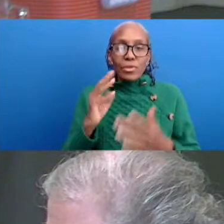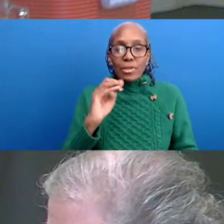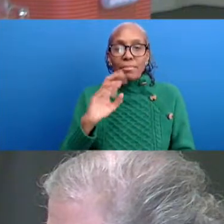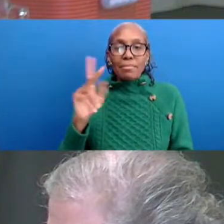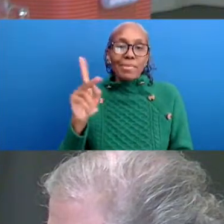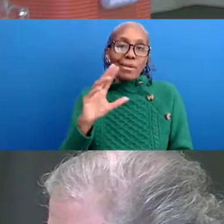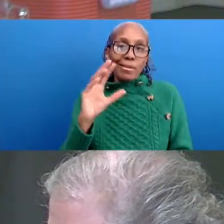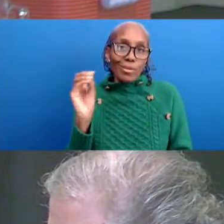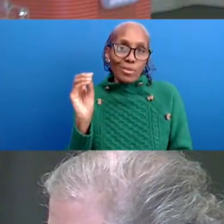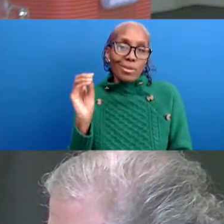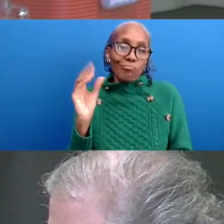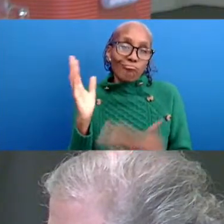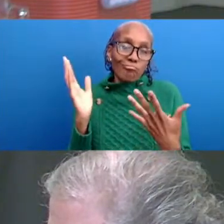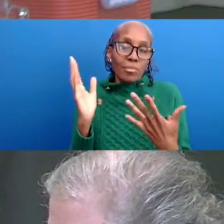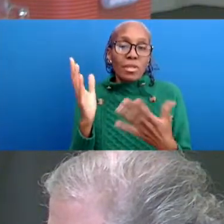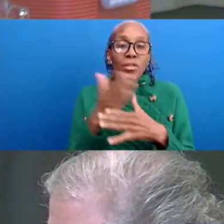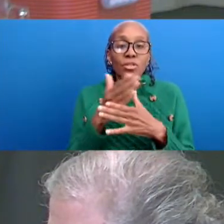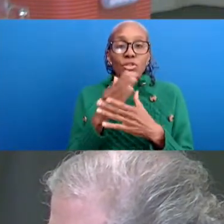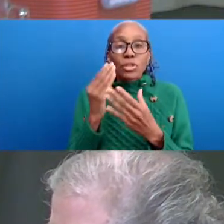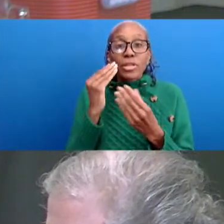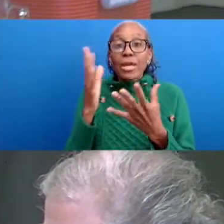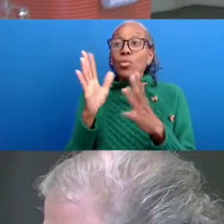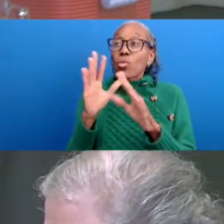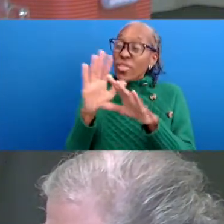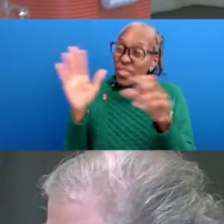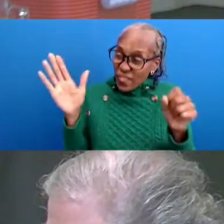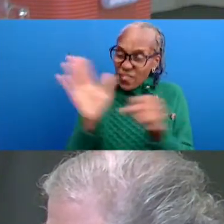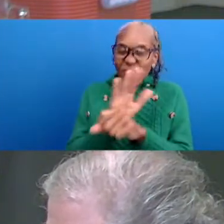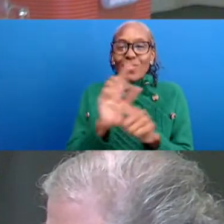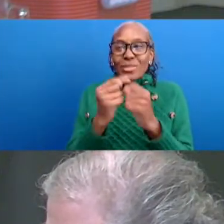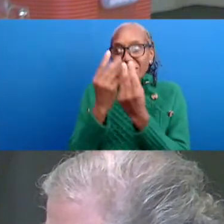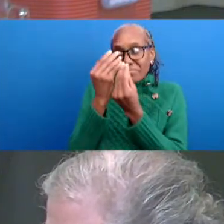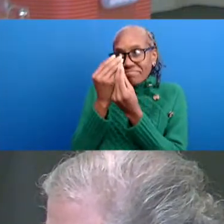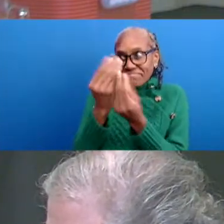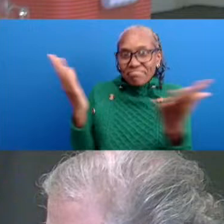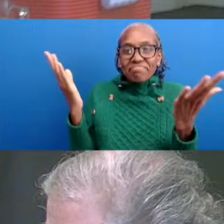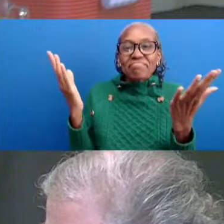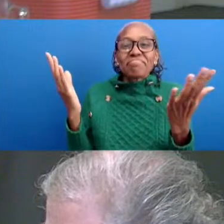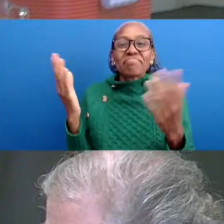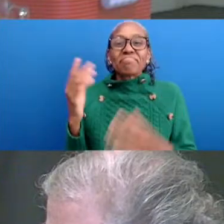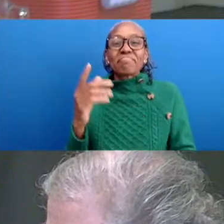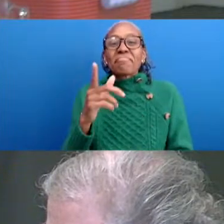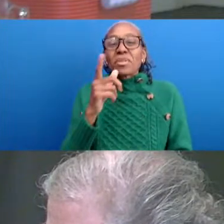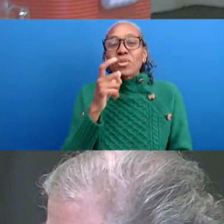THE HEALTH OF OUR RESIDENTS